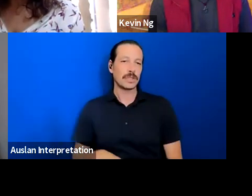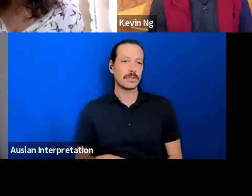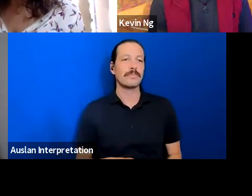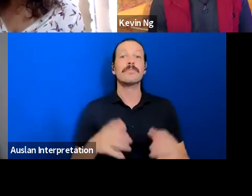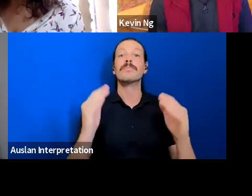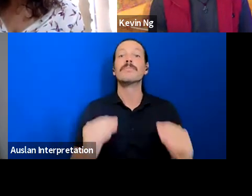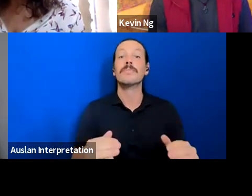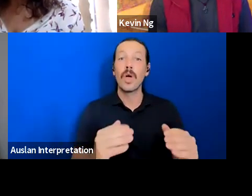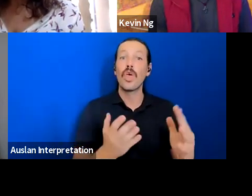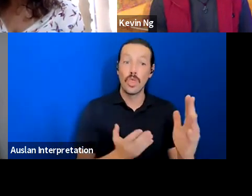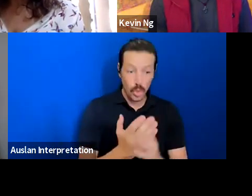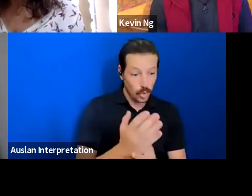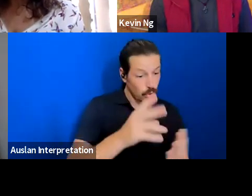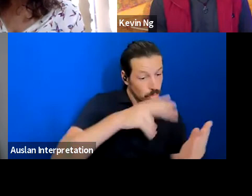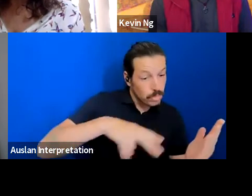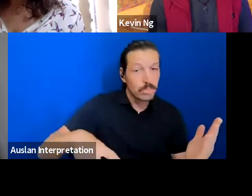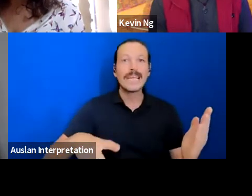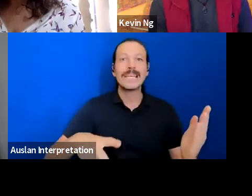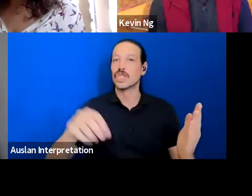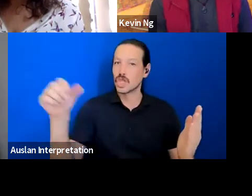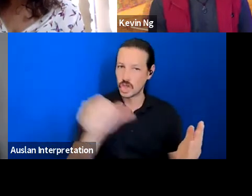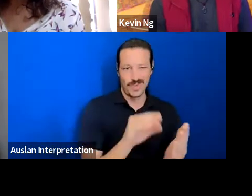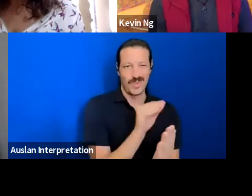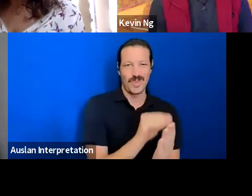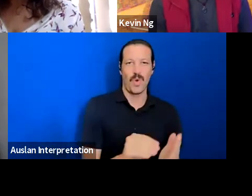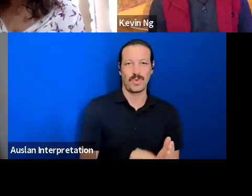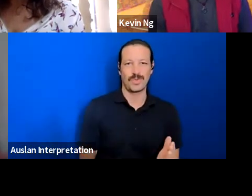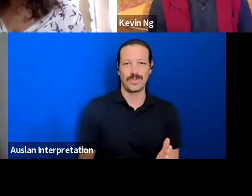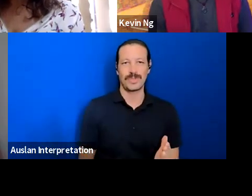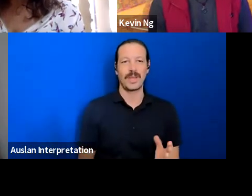there's a notes section which is your private section, no one can read that. But then when